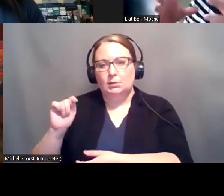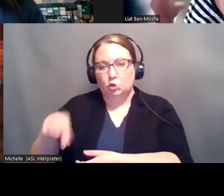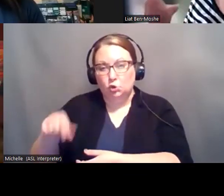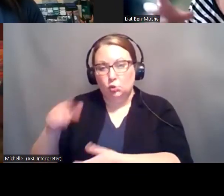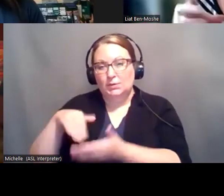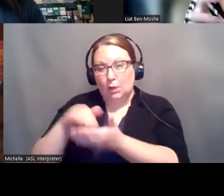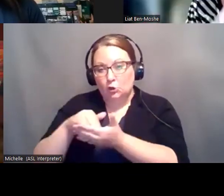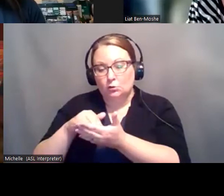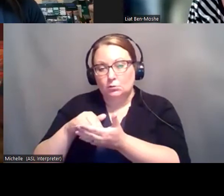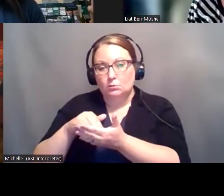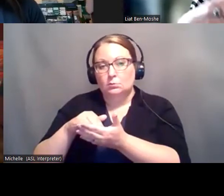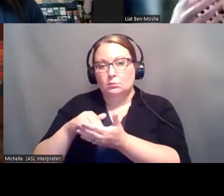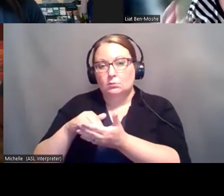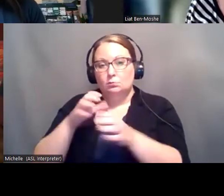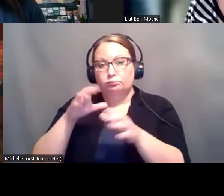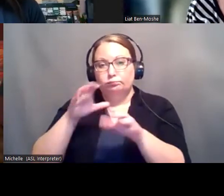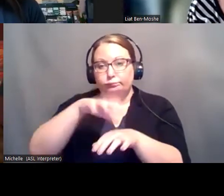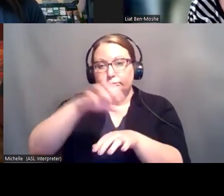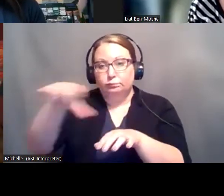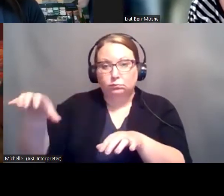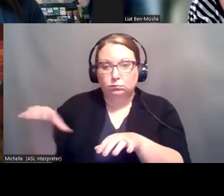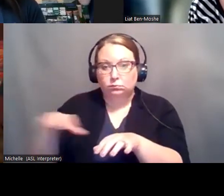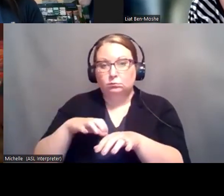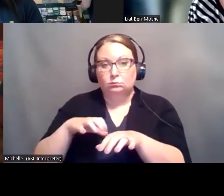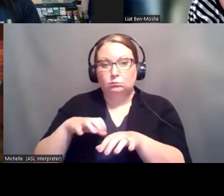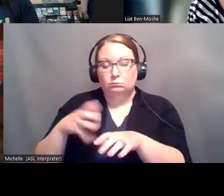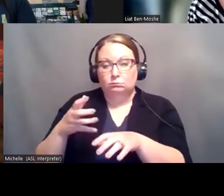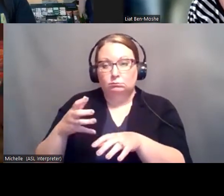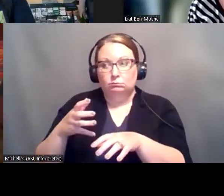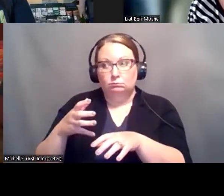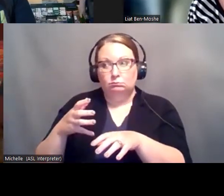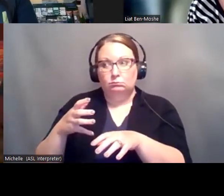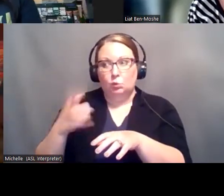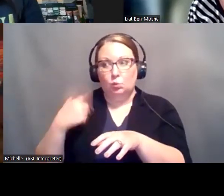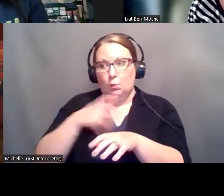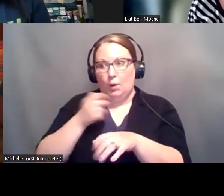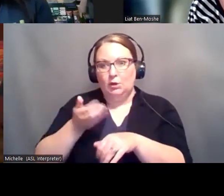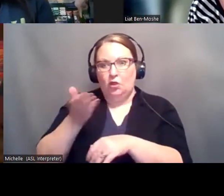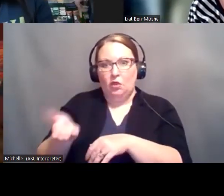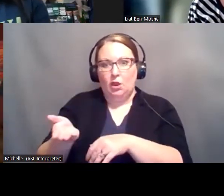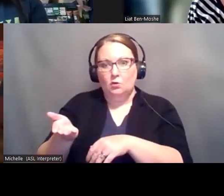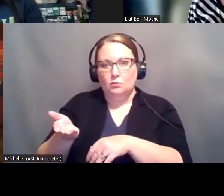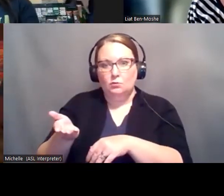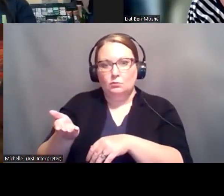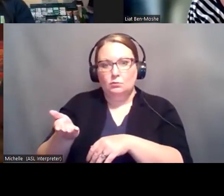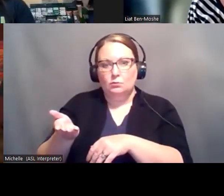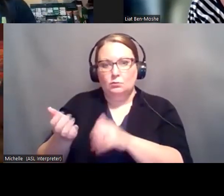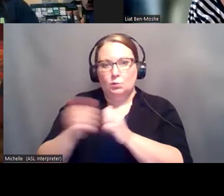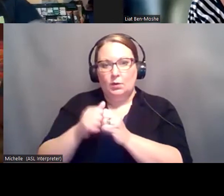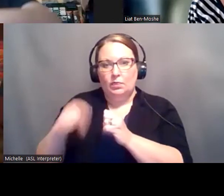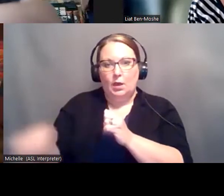Wherever things are, that's where we wanted DCCC to be.